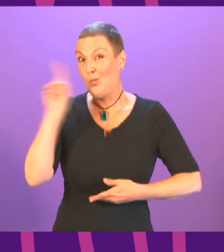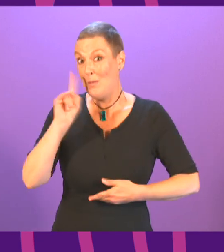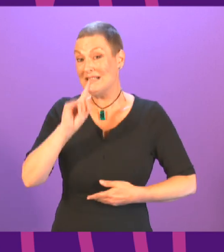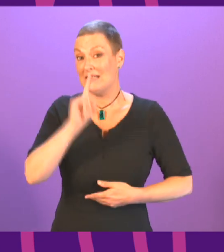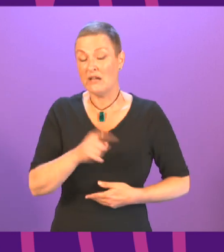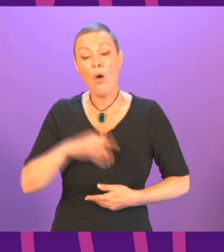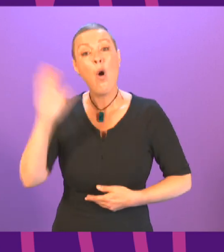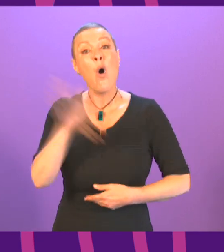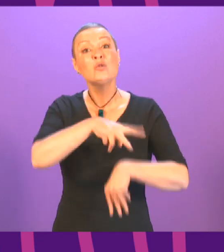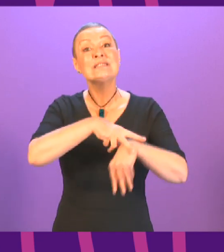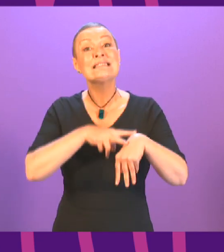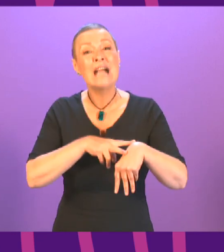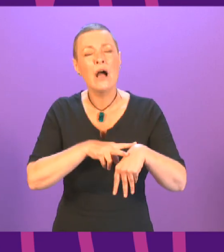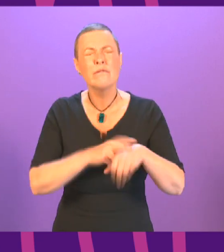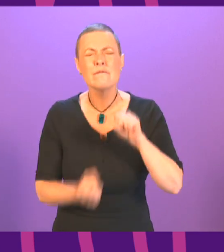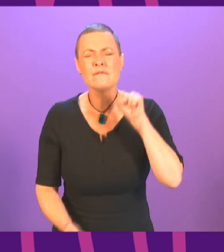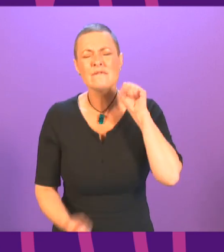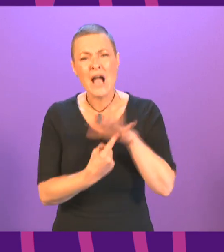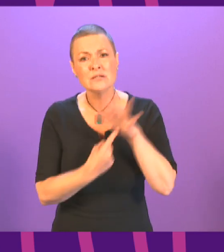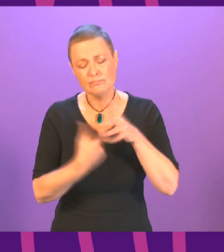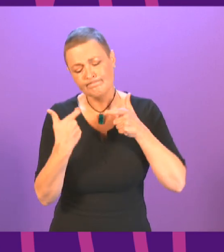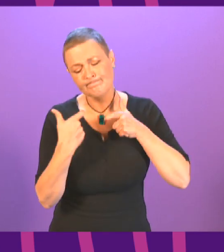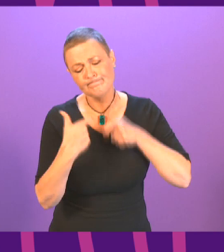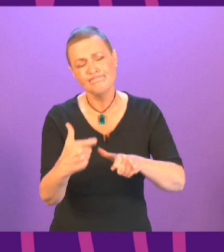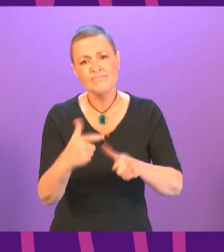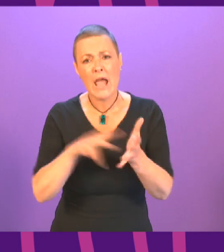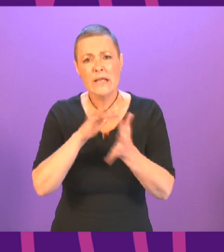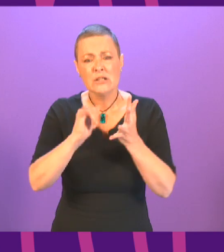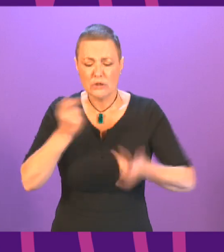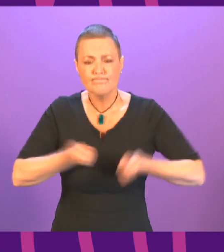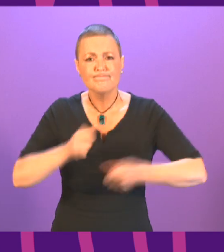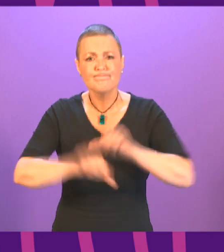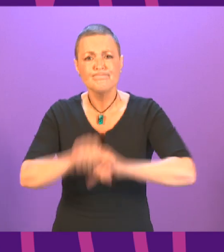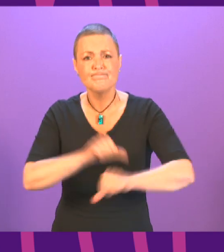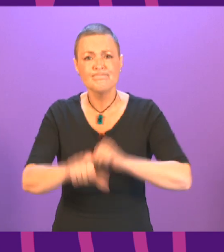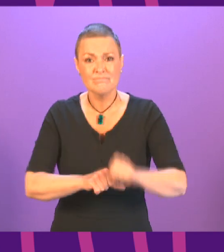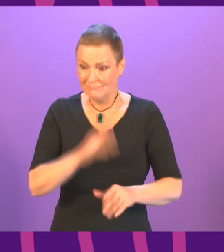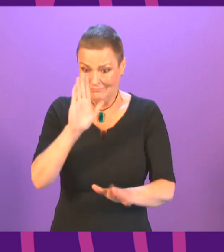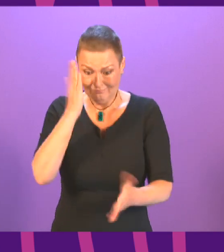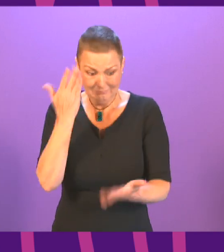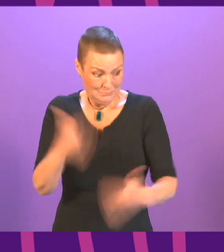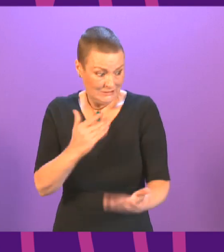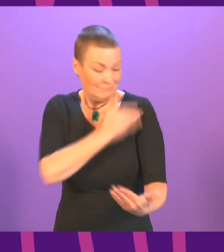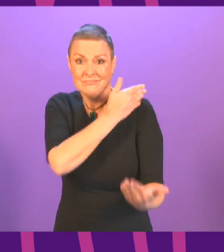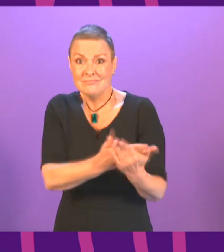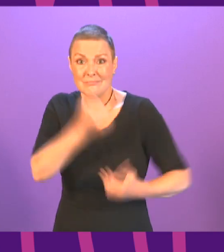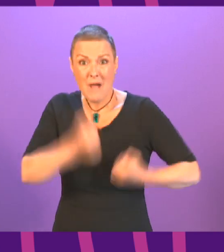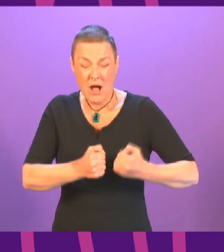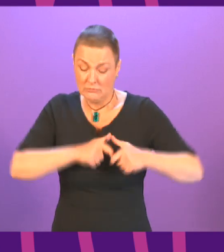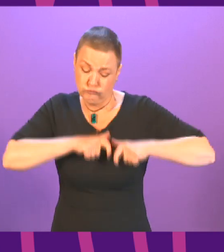“that all staff are vital to keep the NHS running ... There has been no let-up ... but